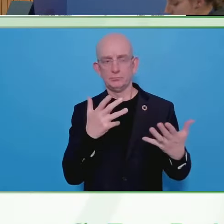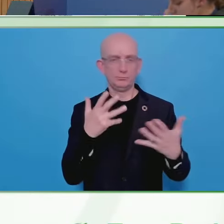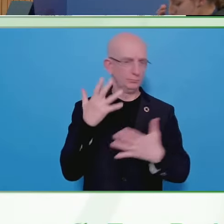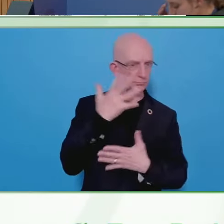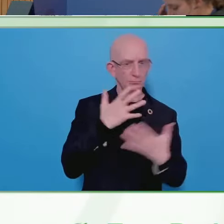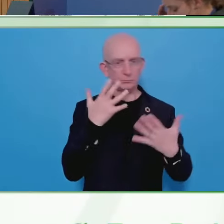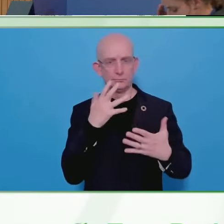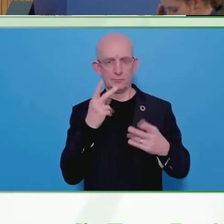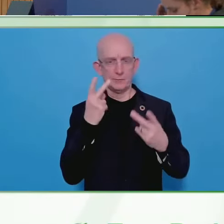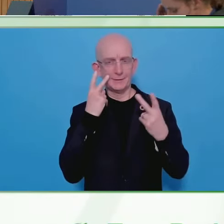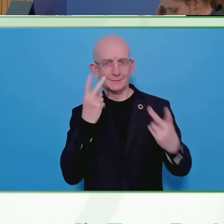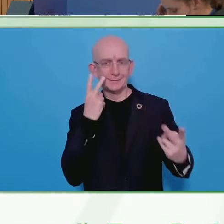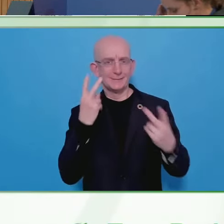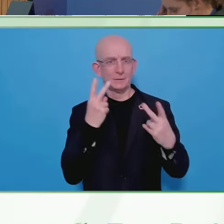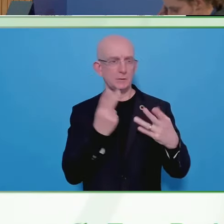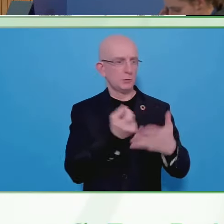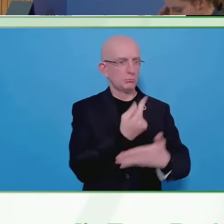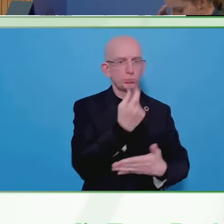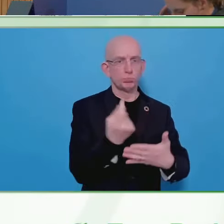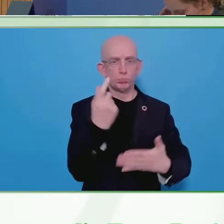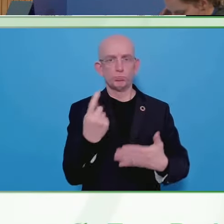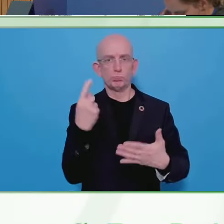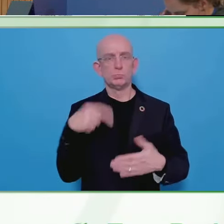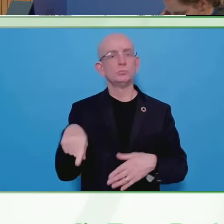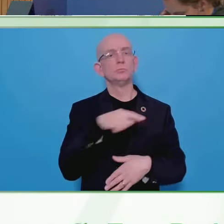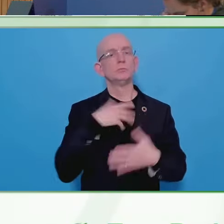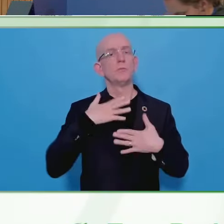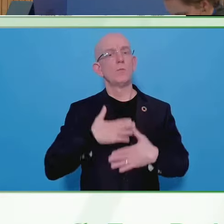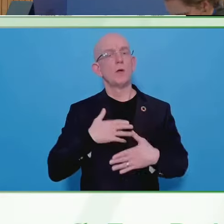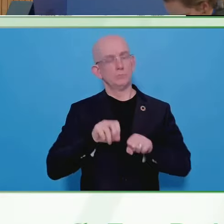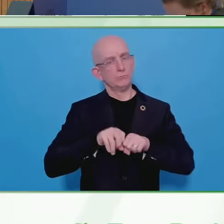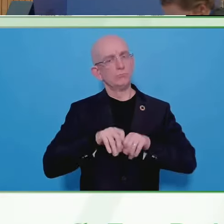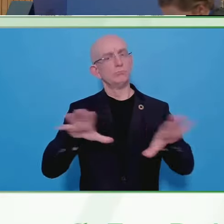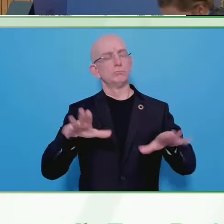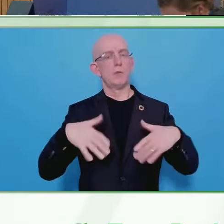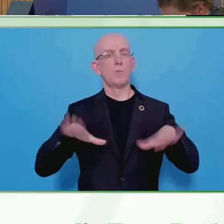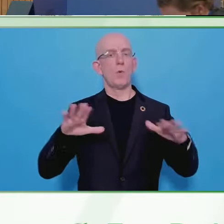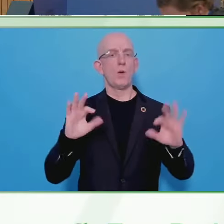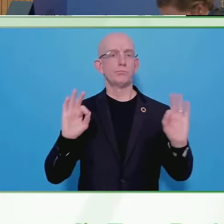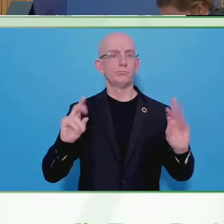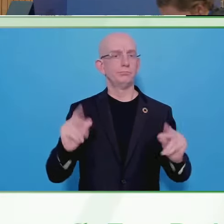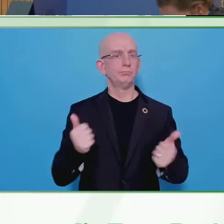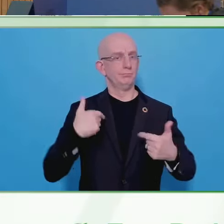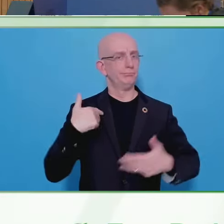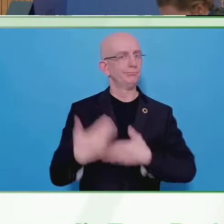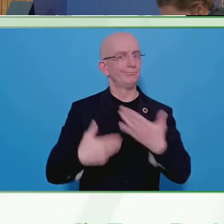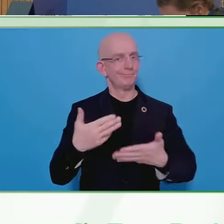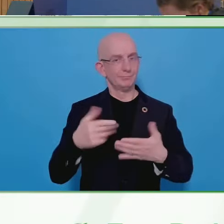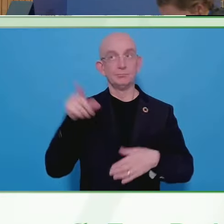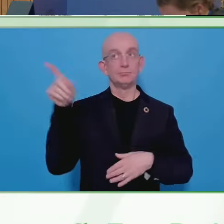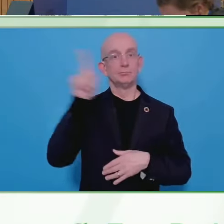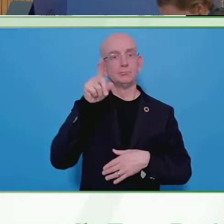How do they address caregiver needs? So many issues. We want to do it together.